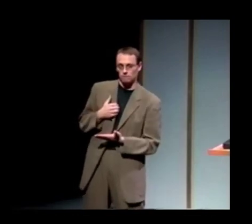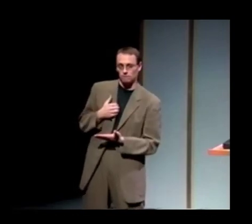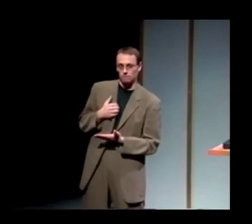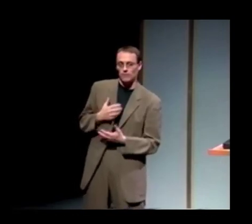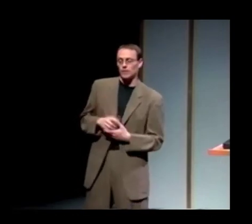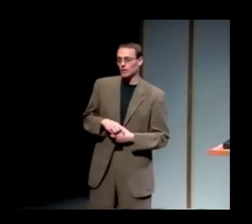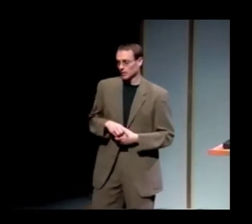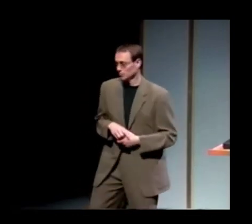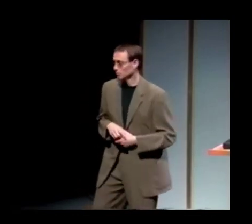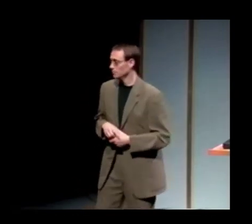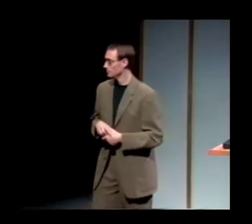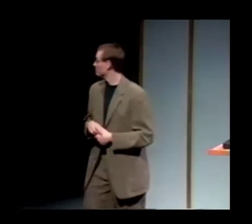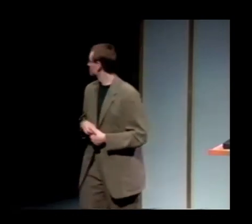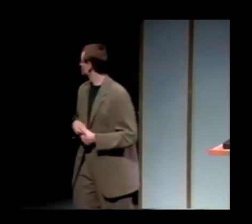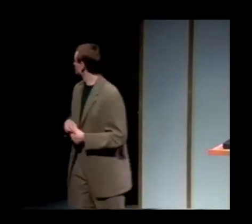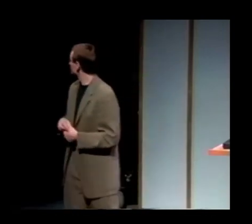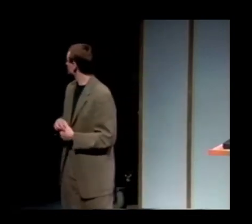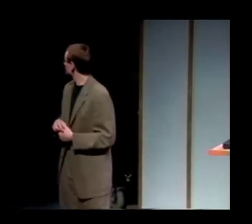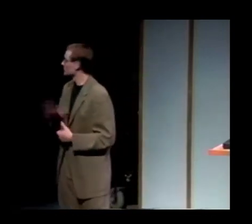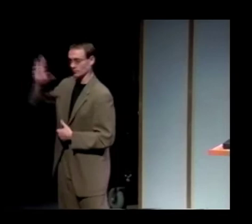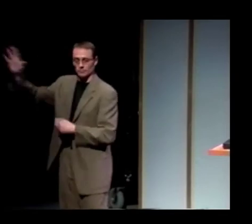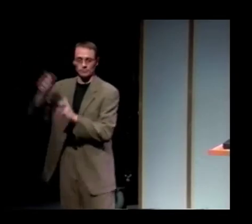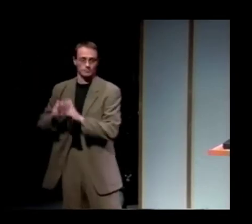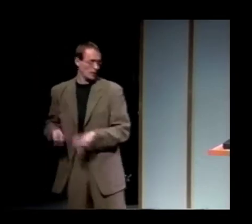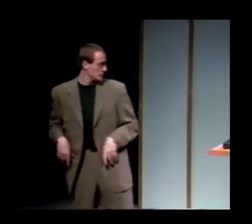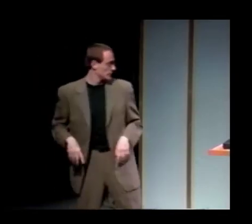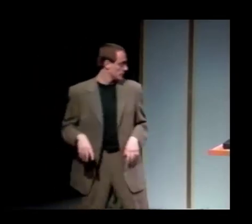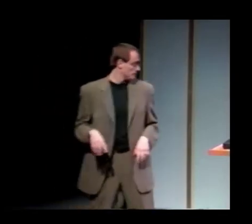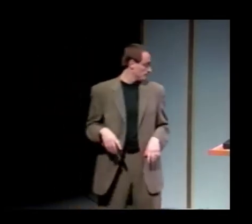SO THERE ARE DEFINITE PAUSES, DEFINITE PLACES WHERE THE RHYME STOPS.